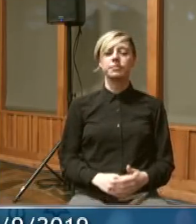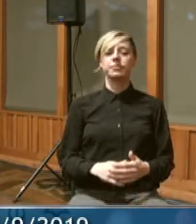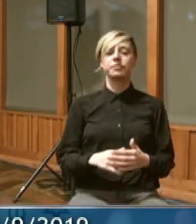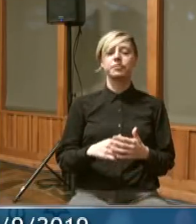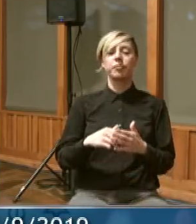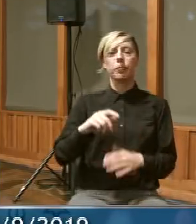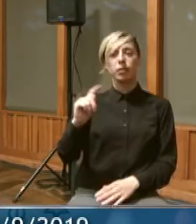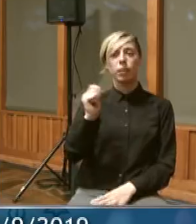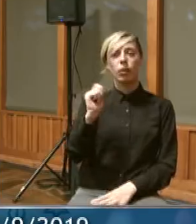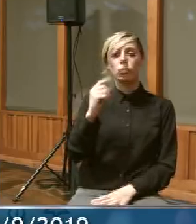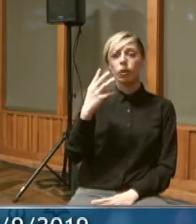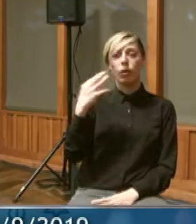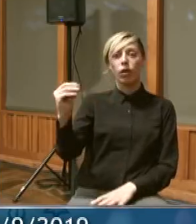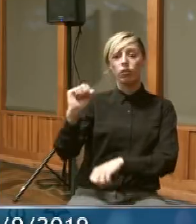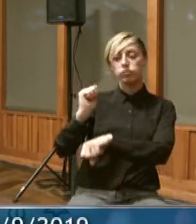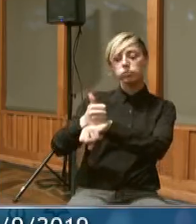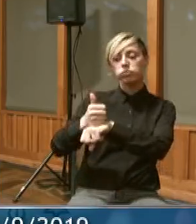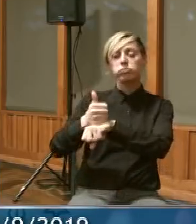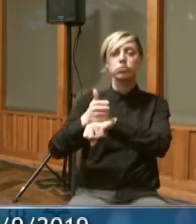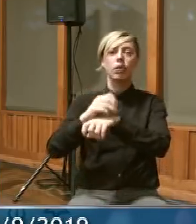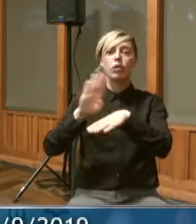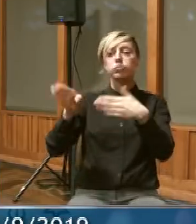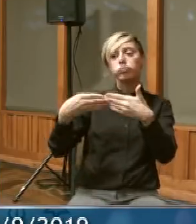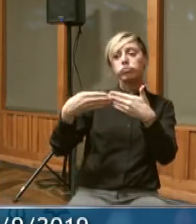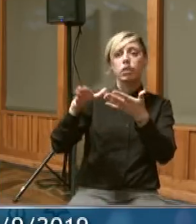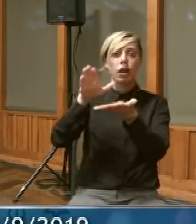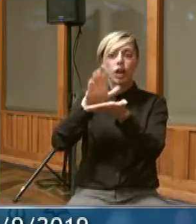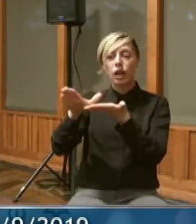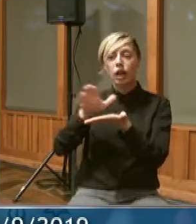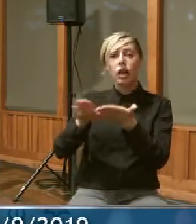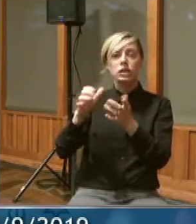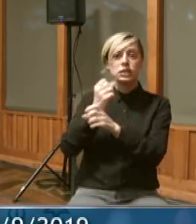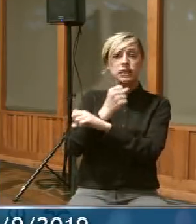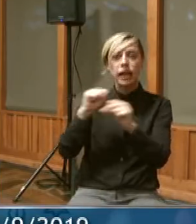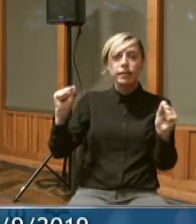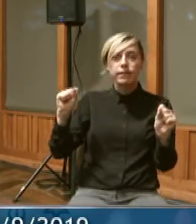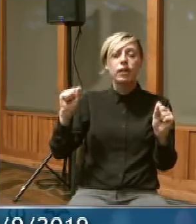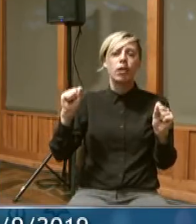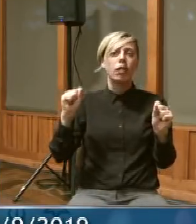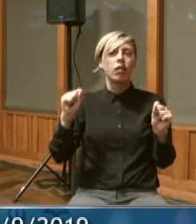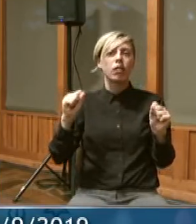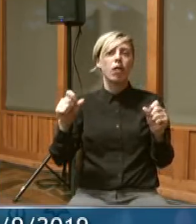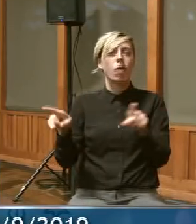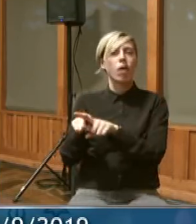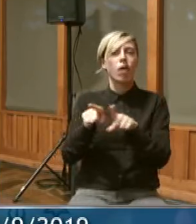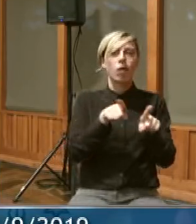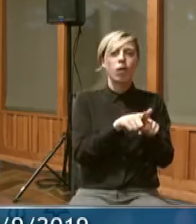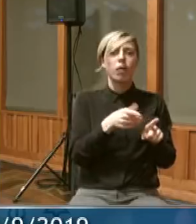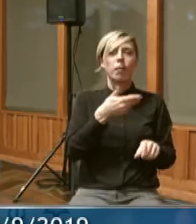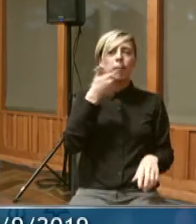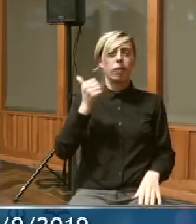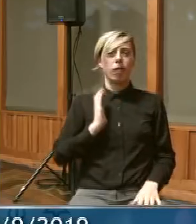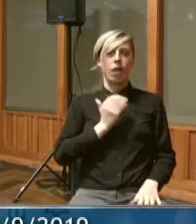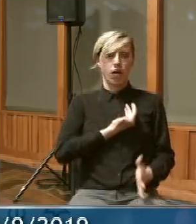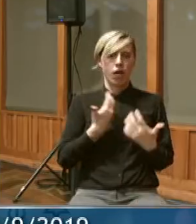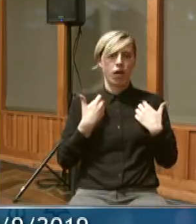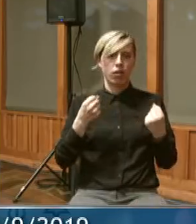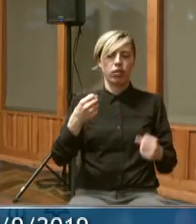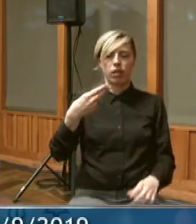ARE NOWHERE BUT OUTSIDE TO RELIEVE THEMSELVES. ATTENDED BATHROOMS ENSURE SAFE, CLEAN, WORKING BATHROOMS ALL CAN